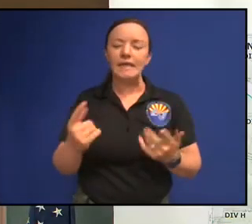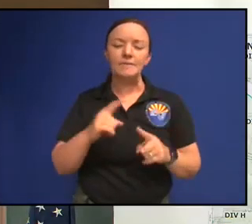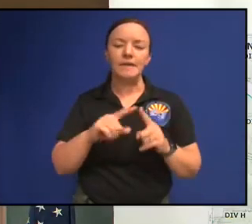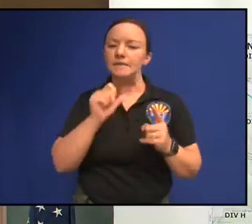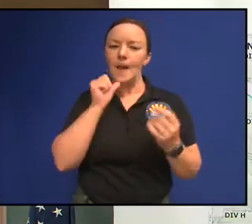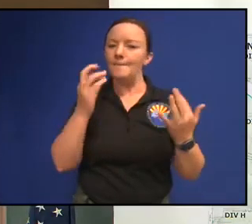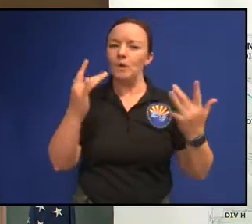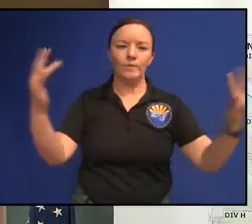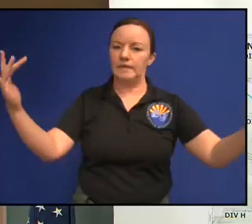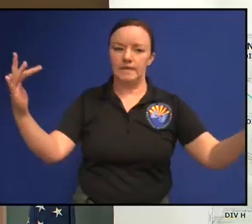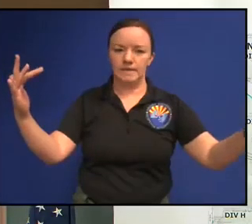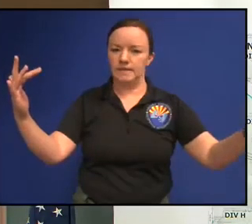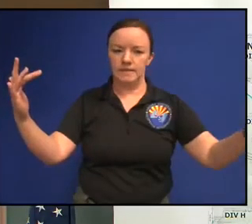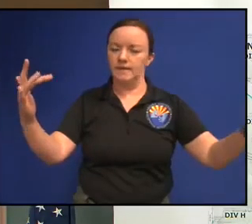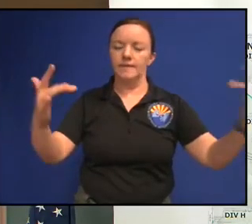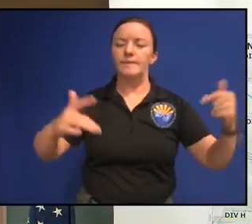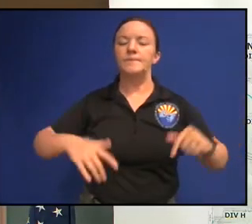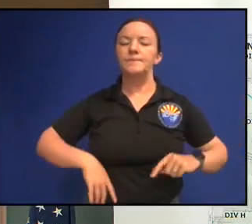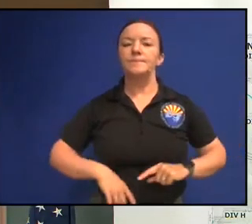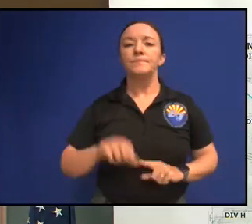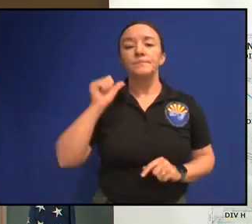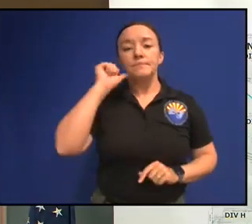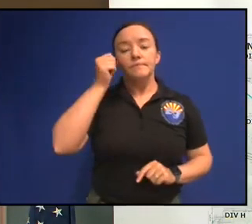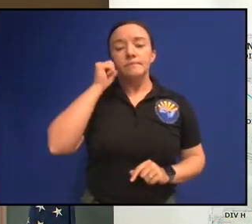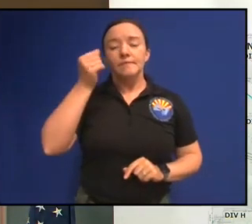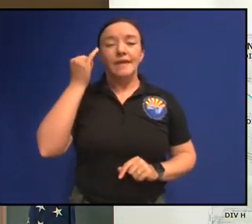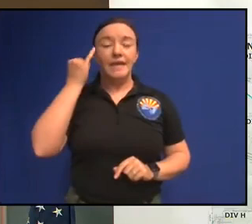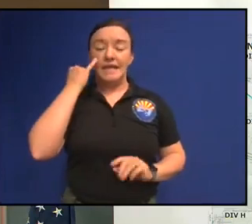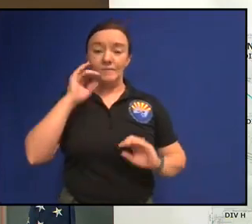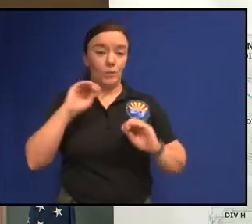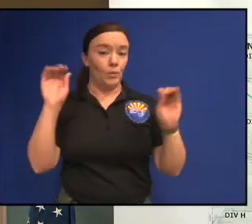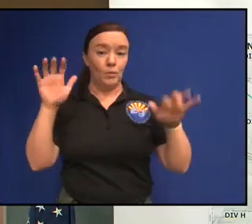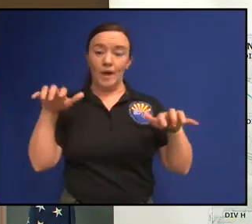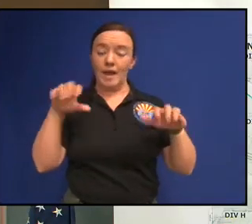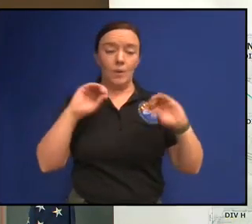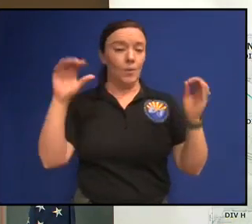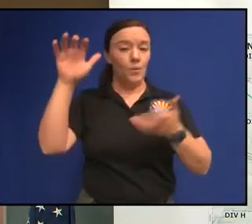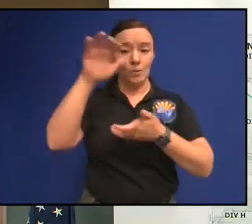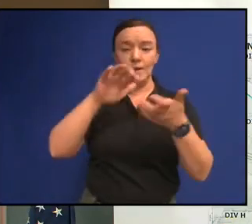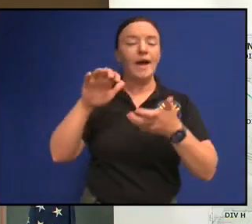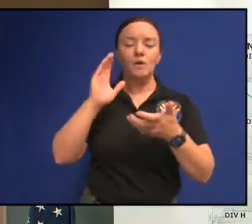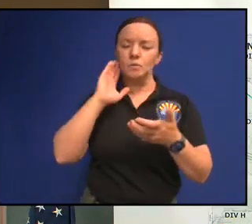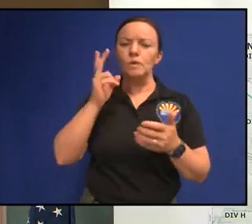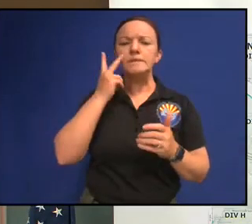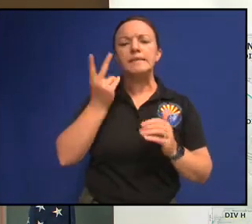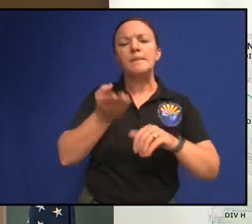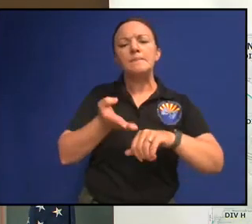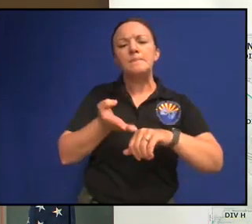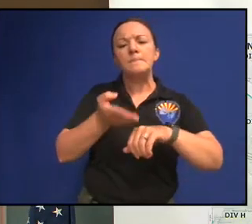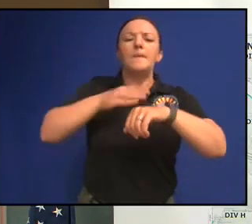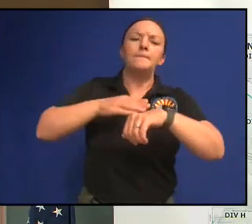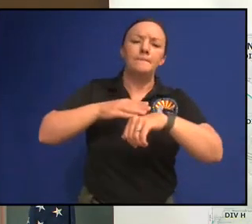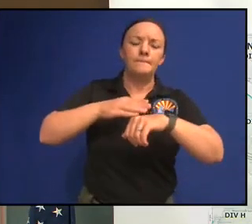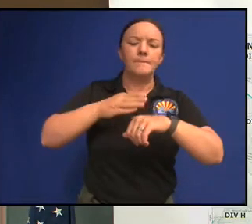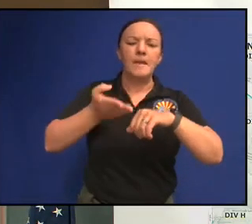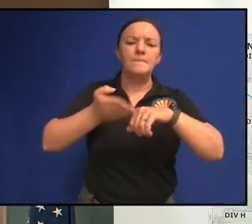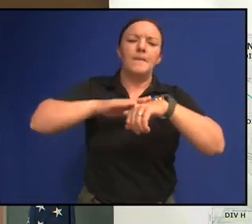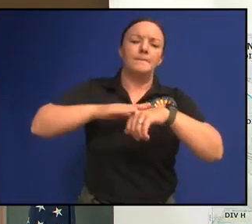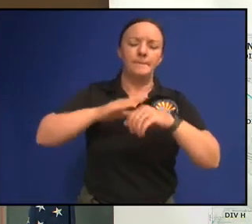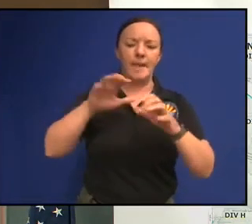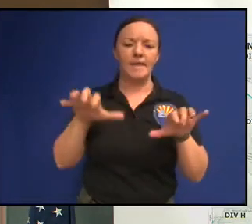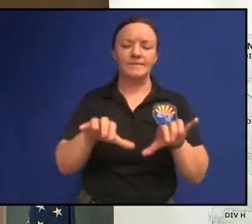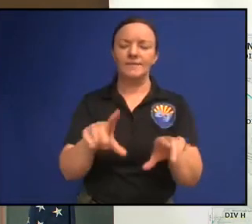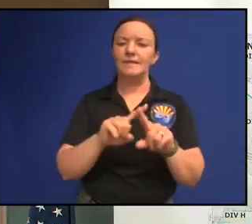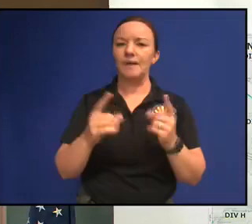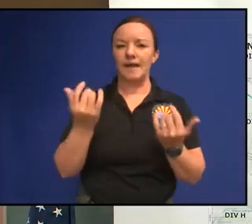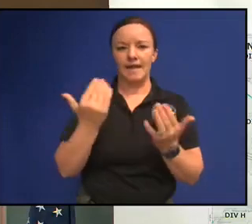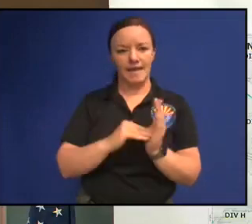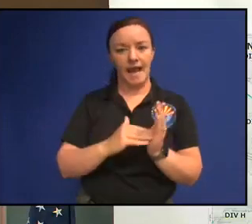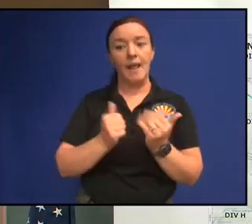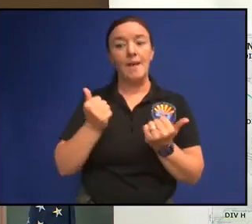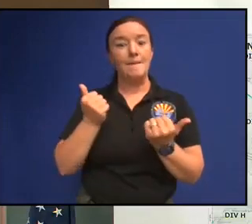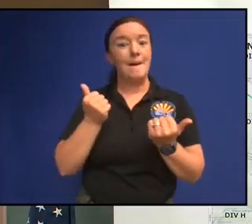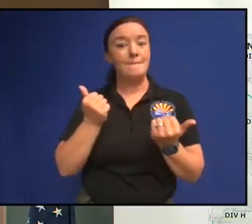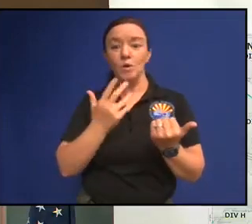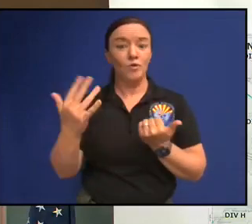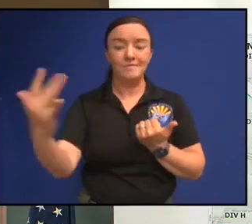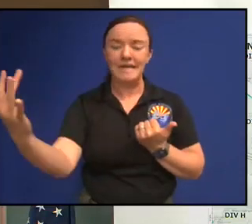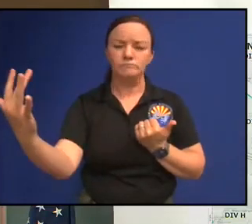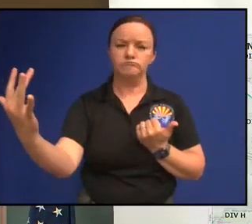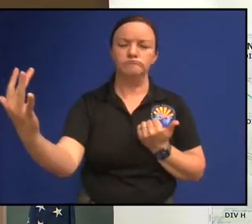THE FIRE IS CONTINUING TO BURN OUT, BUT NOT MOVING.